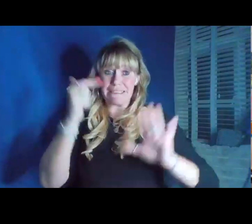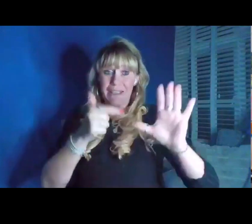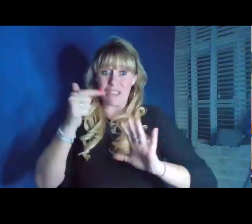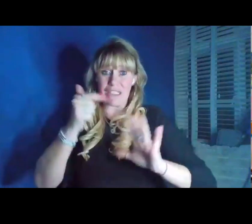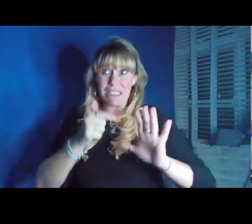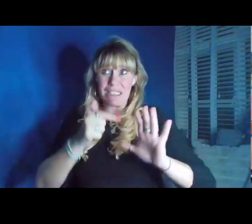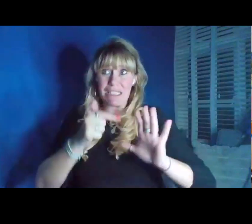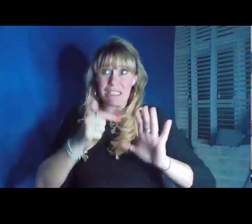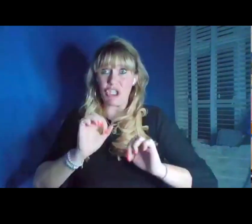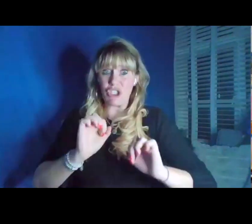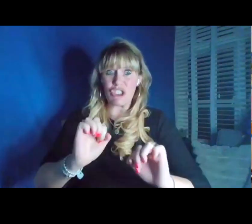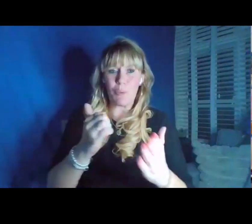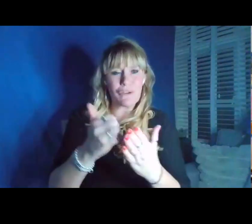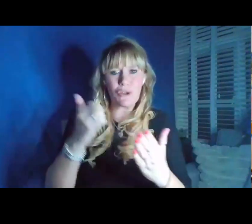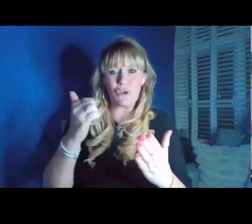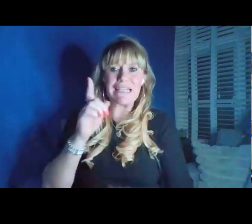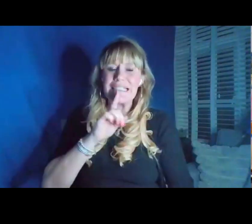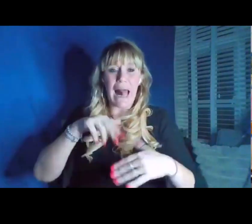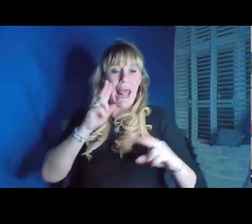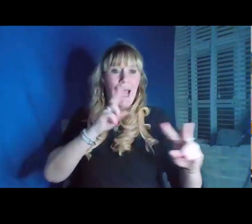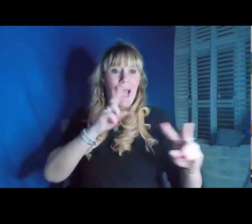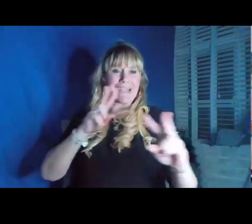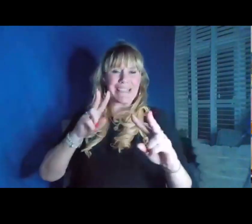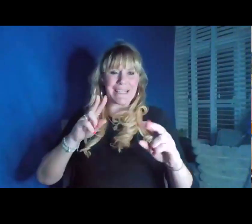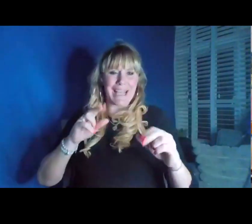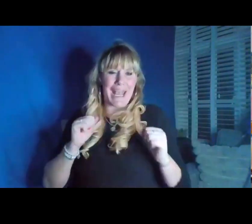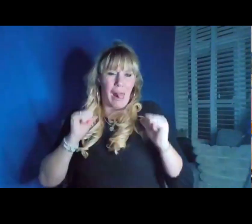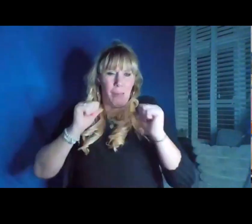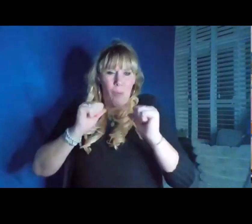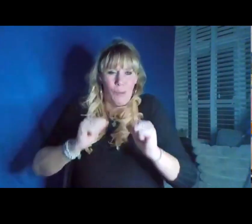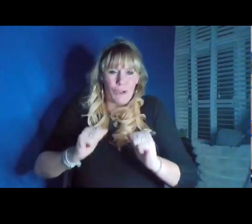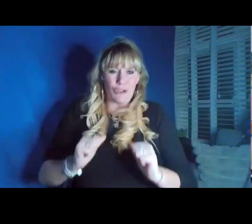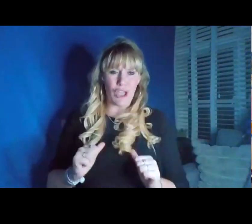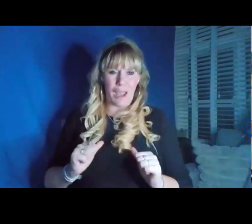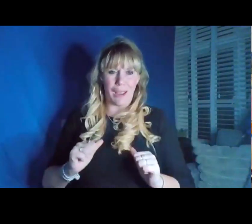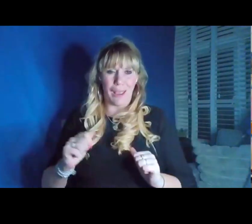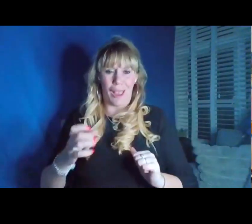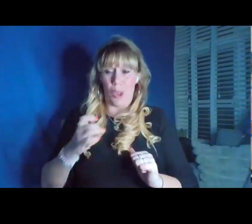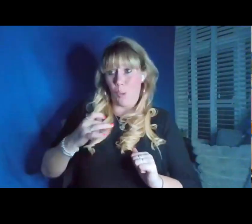in bomber jacket white and green, on her thin legs the skinny jeans.